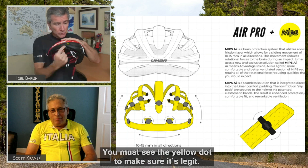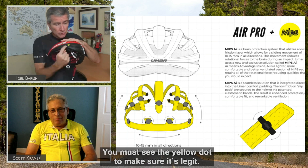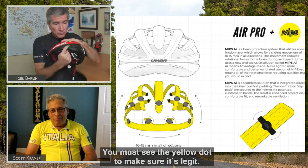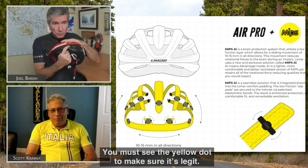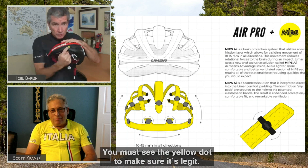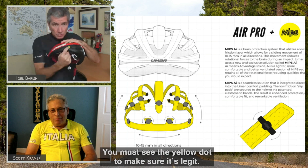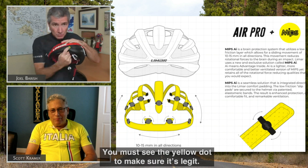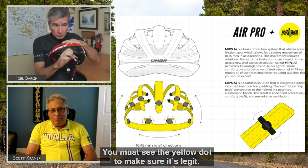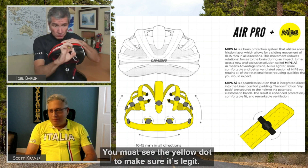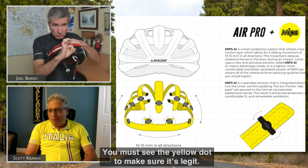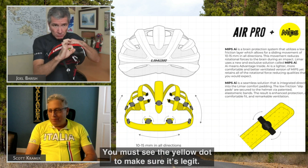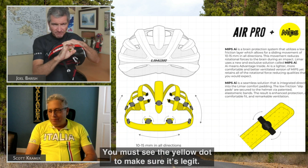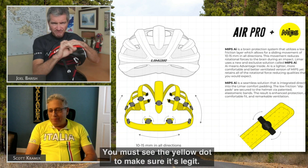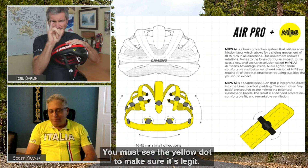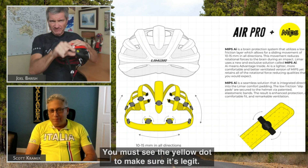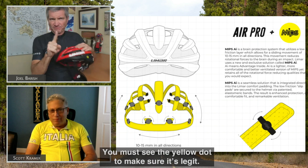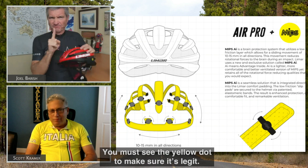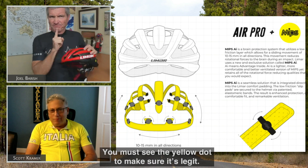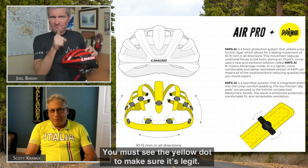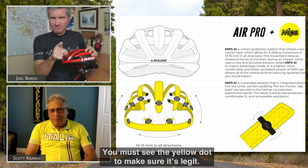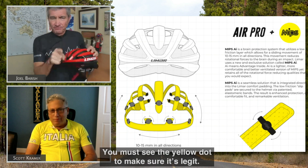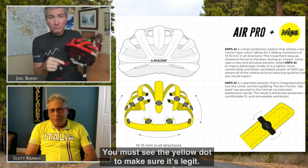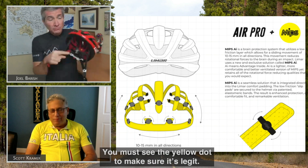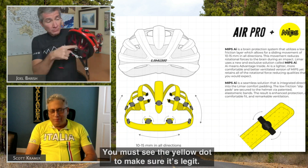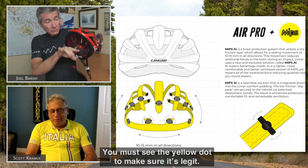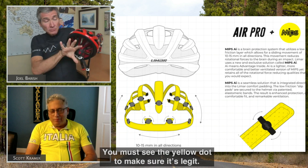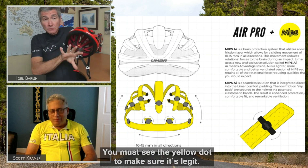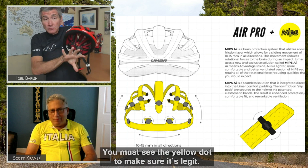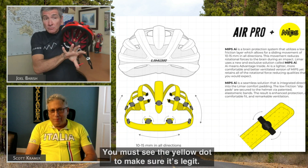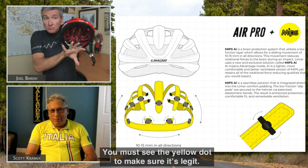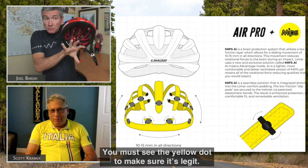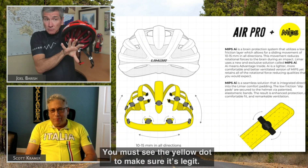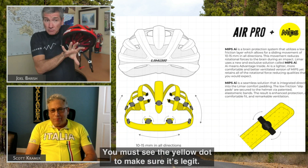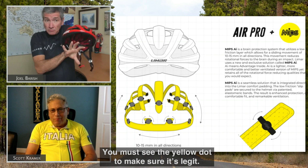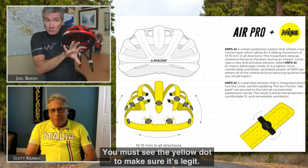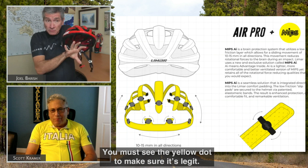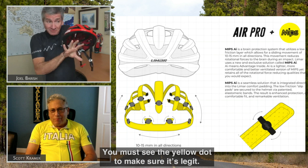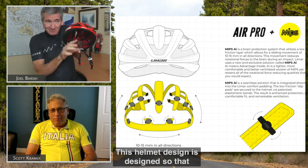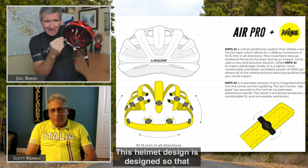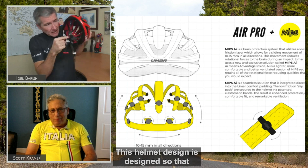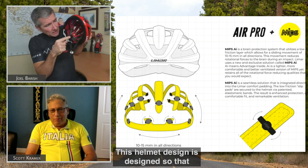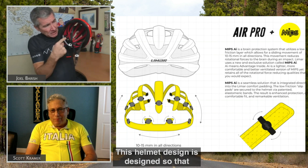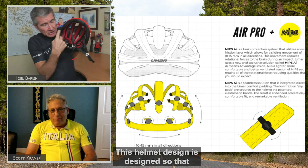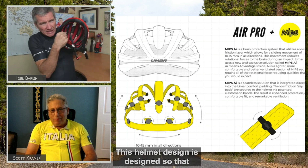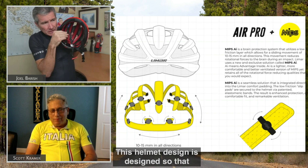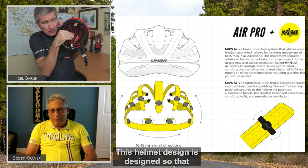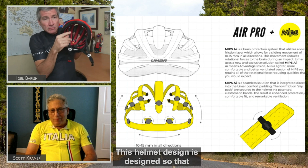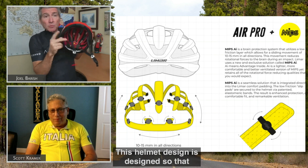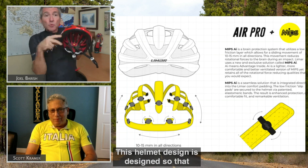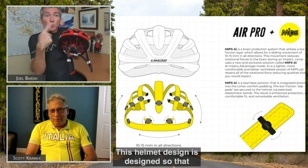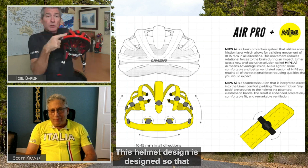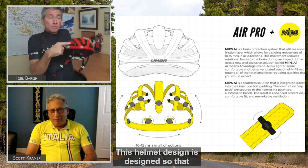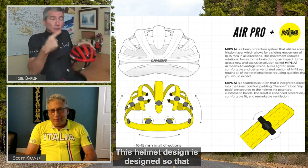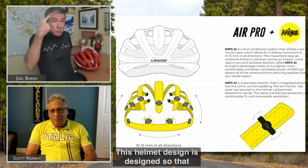You must see the yellow dot to make sure it’s legit. This helmet design is designed so that